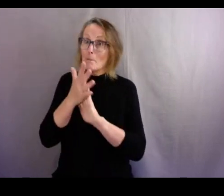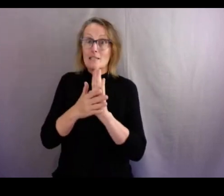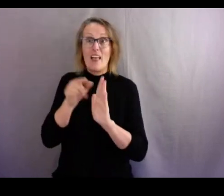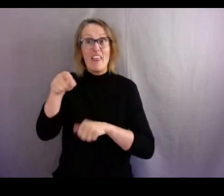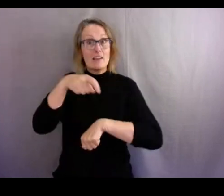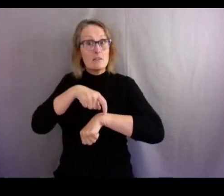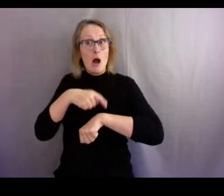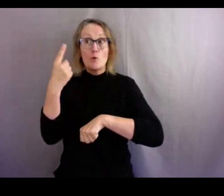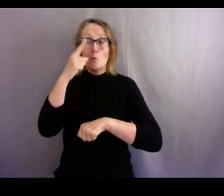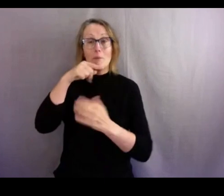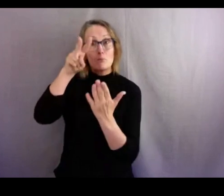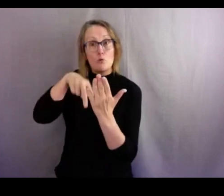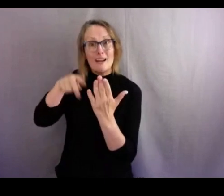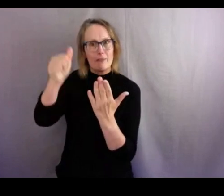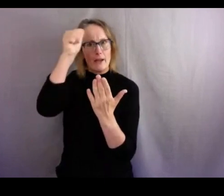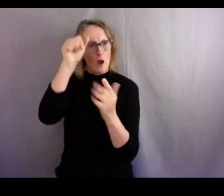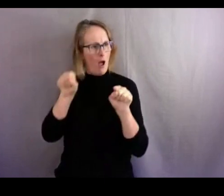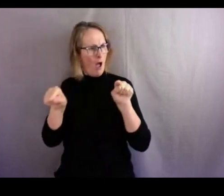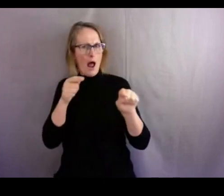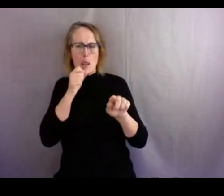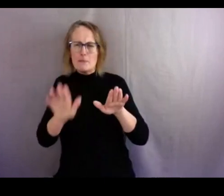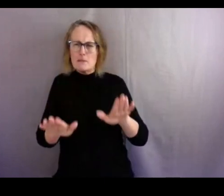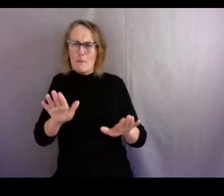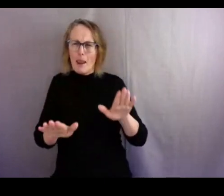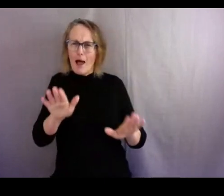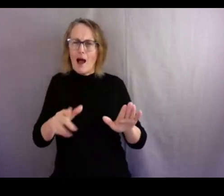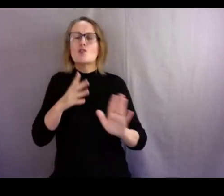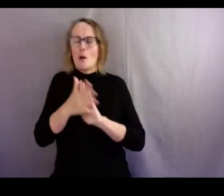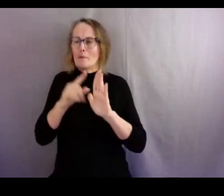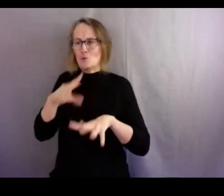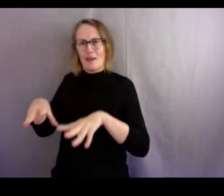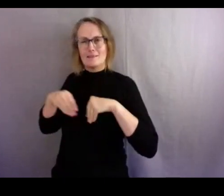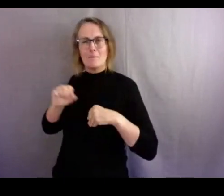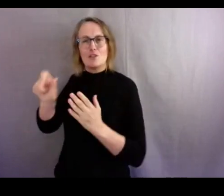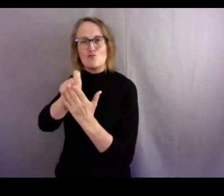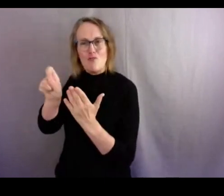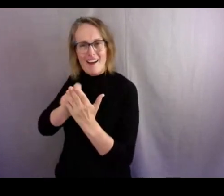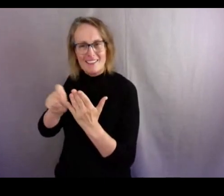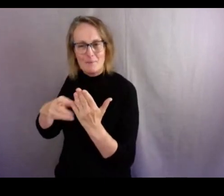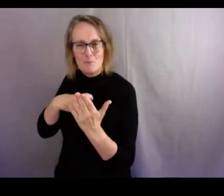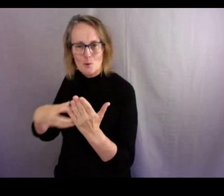"The Marriage of Loti" is a bestselling novel of biographical inspiration that recounts the Polynesian life